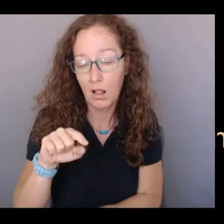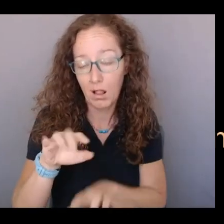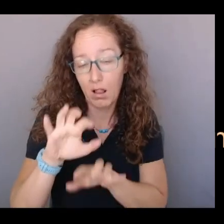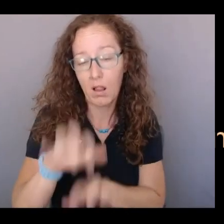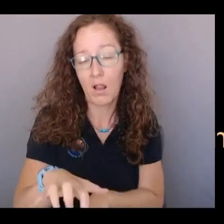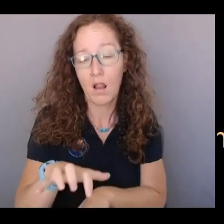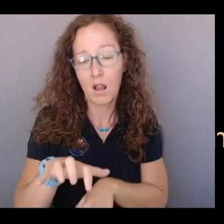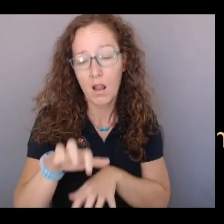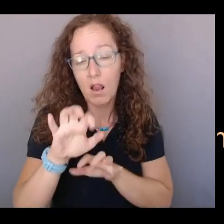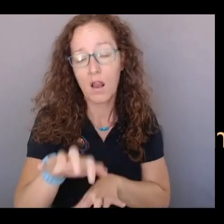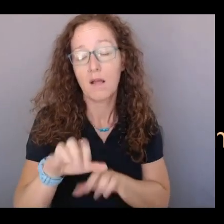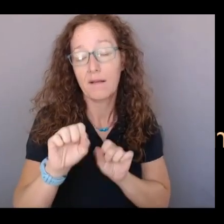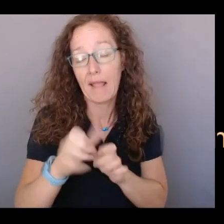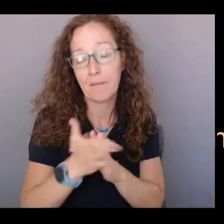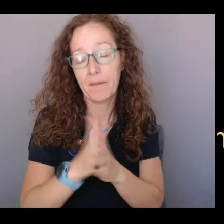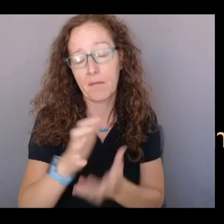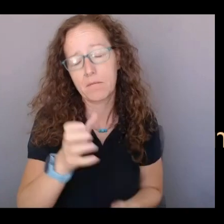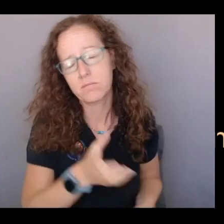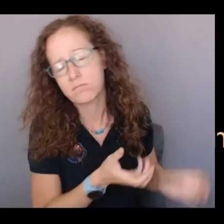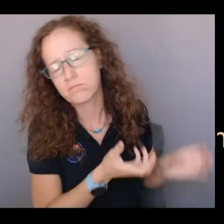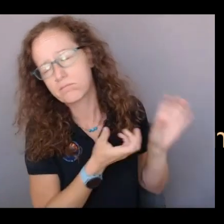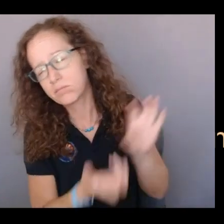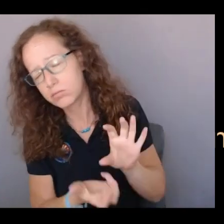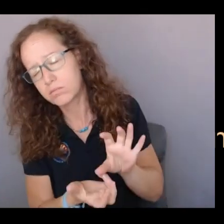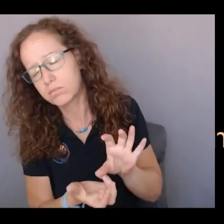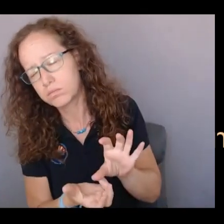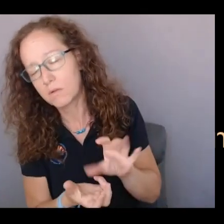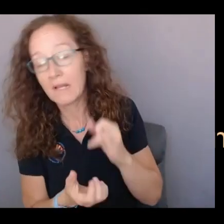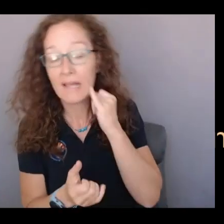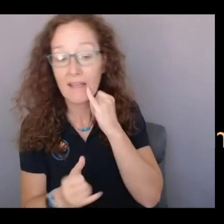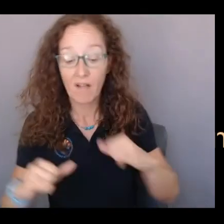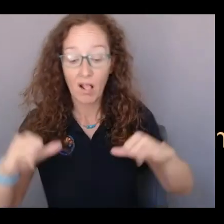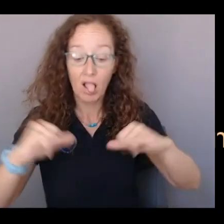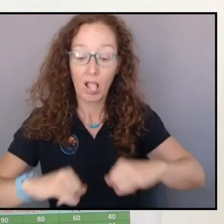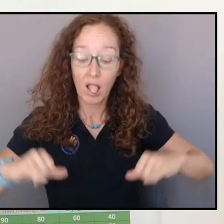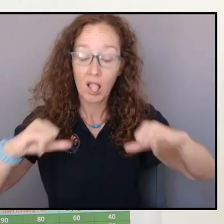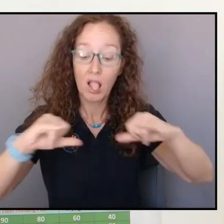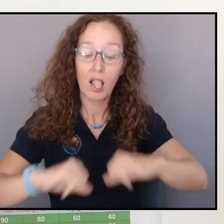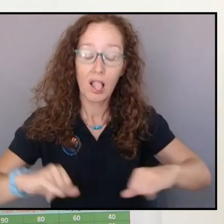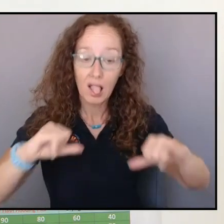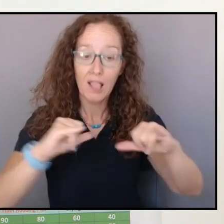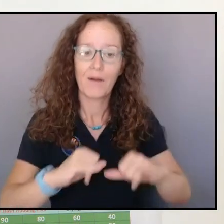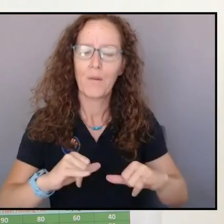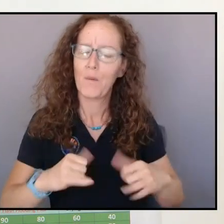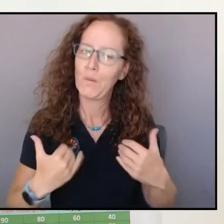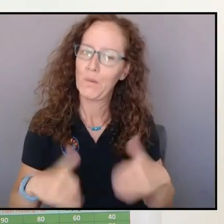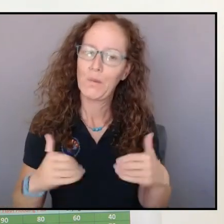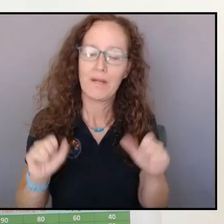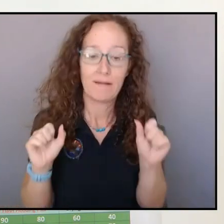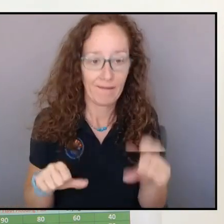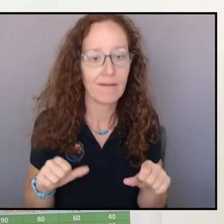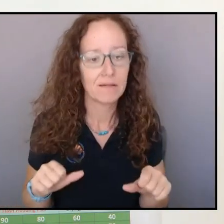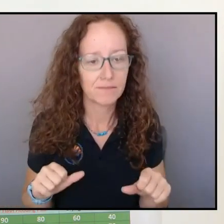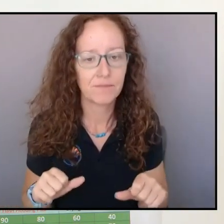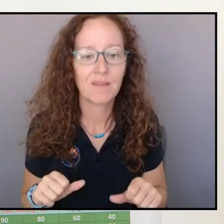location for an extended period of time. And that's the one difference with this pattern coming up is: The last pattern